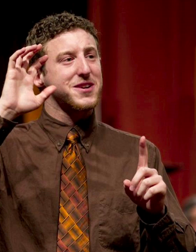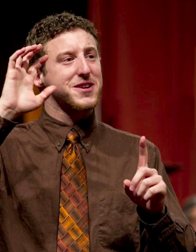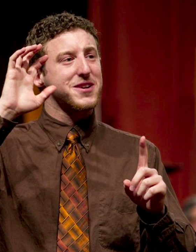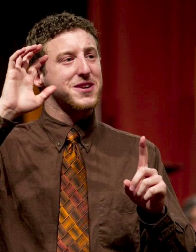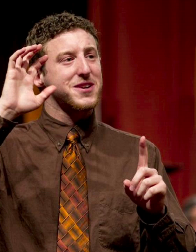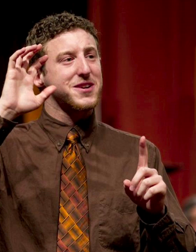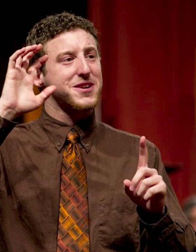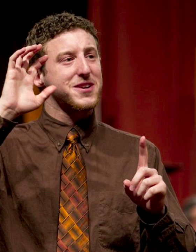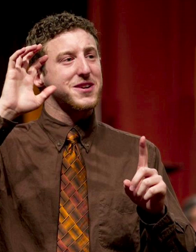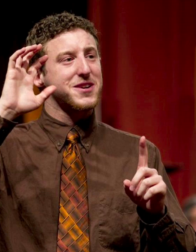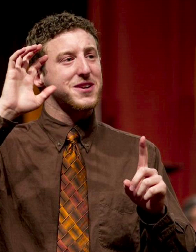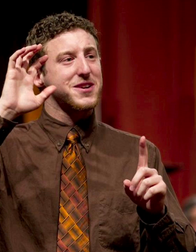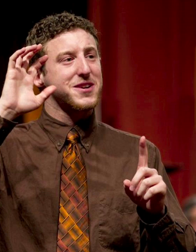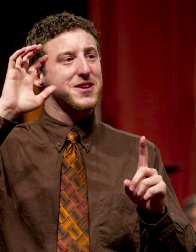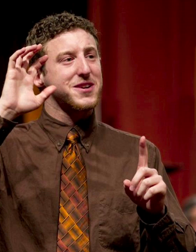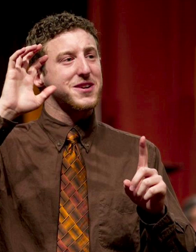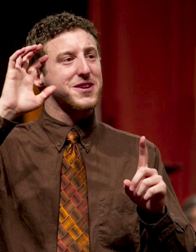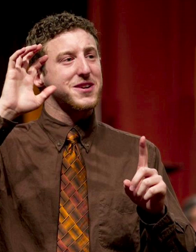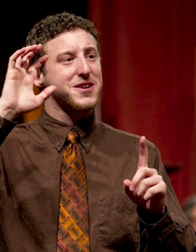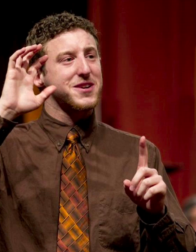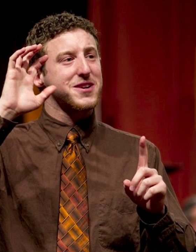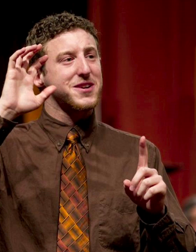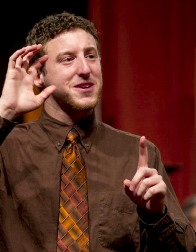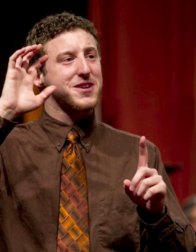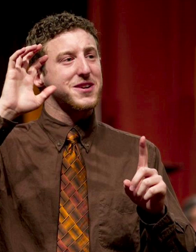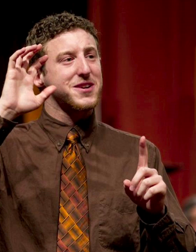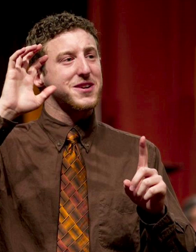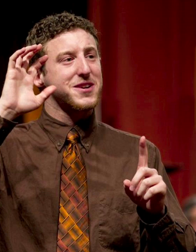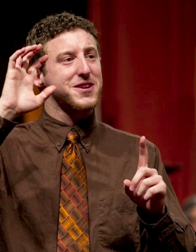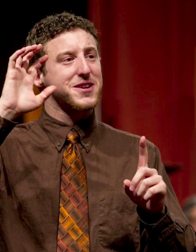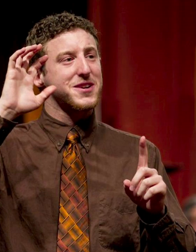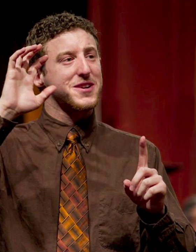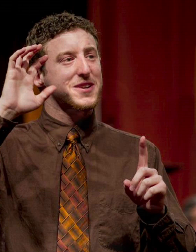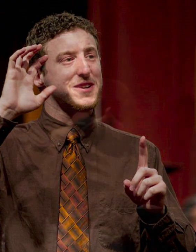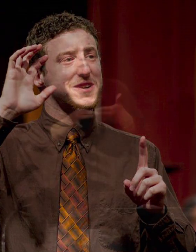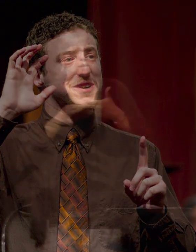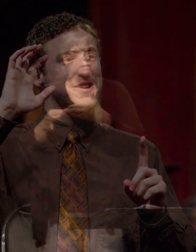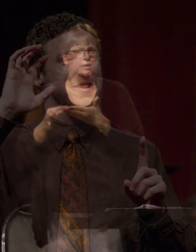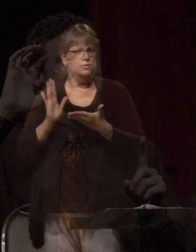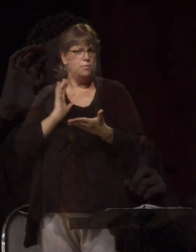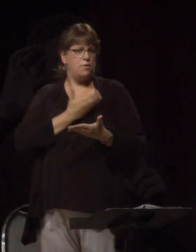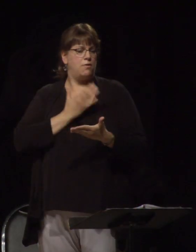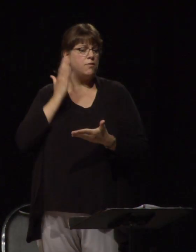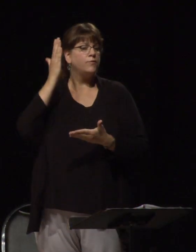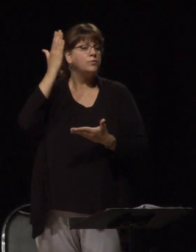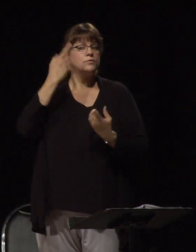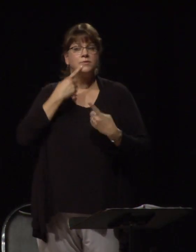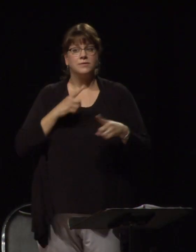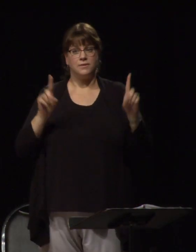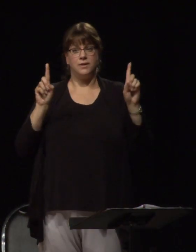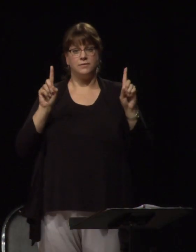ABSOLUTELY ESSENTIAL TO THE FUTURE ECONOMIC SUCCESS OF OUR NATION. ALL THIS AND MUCH MORE LIES IN